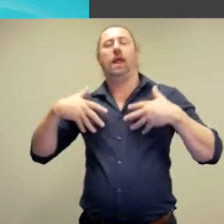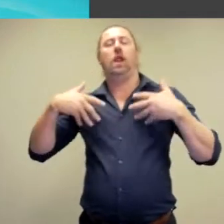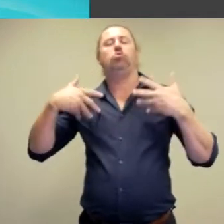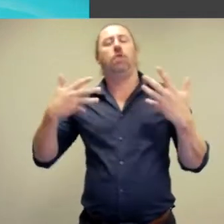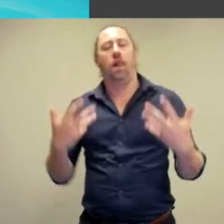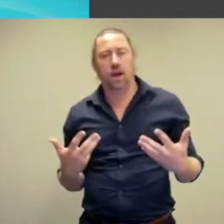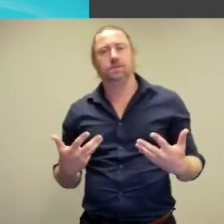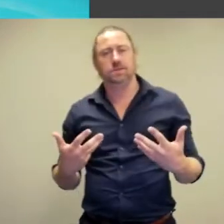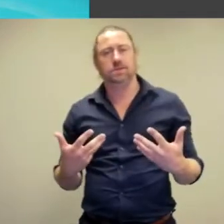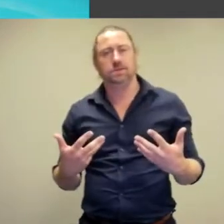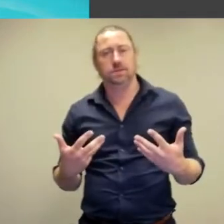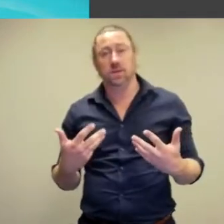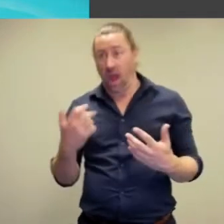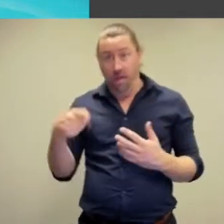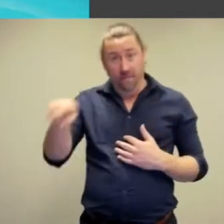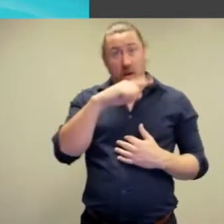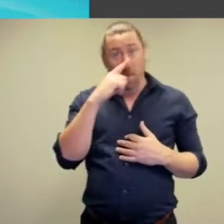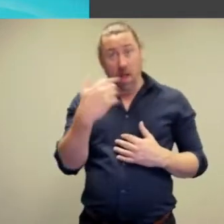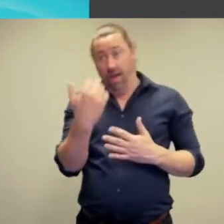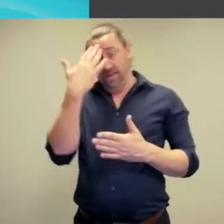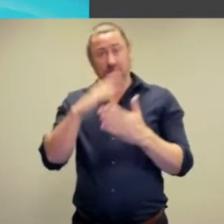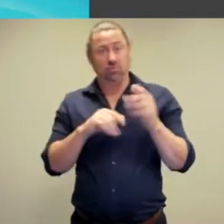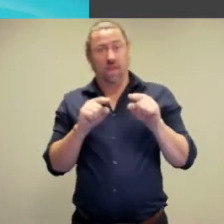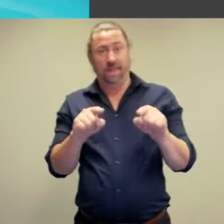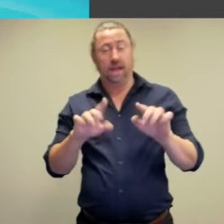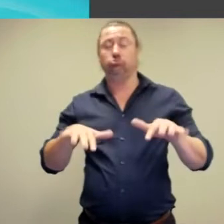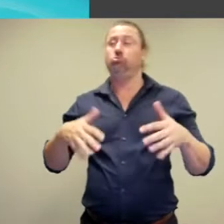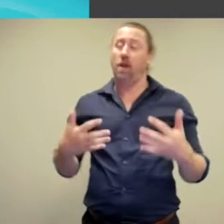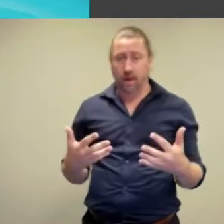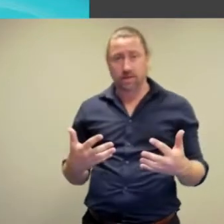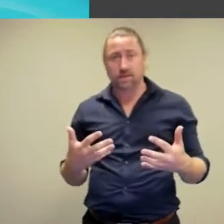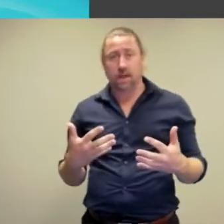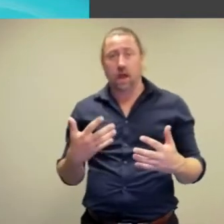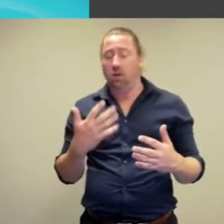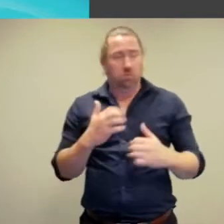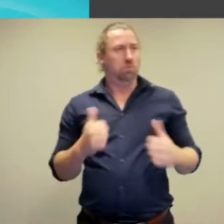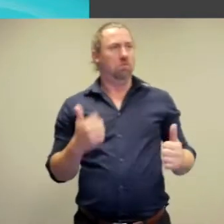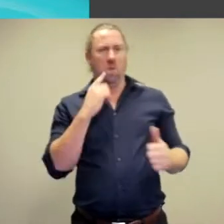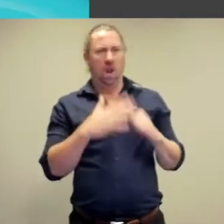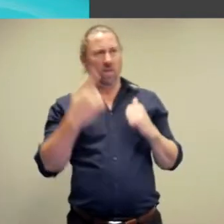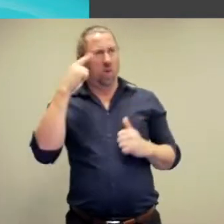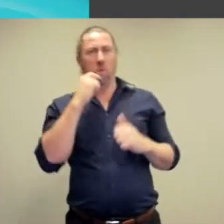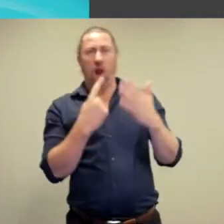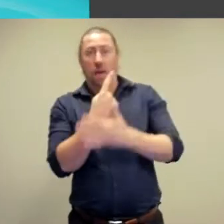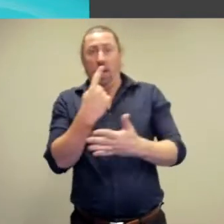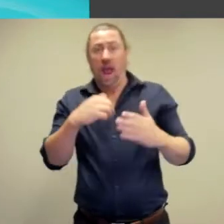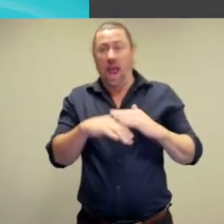which some people experience in